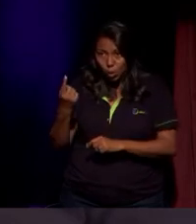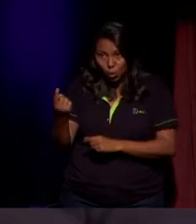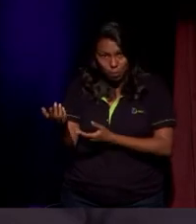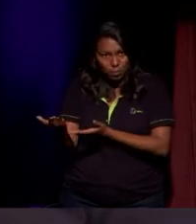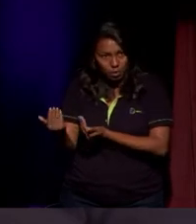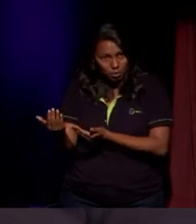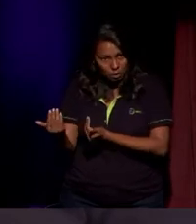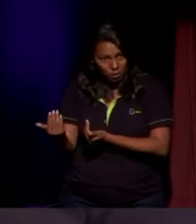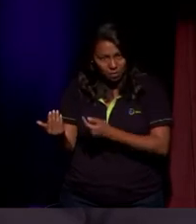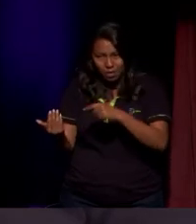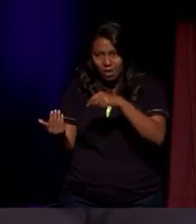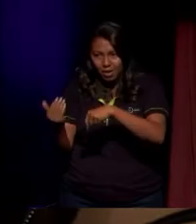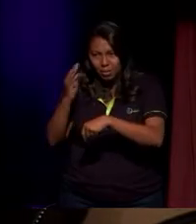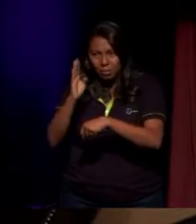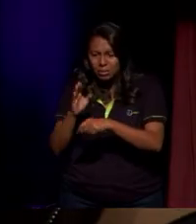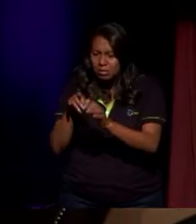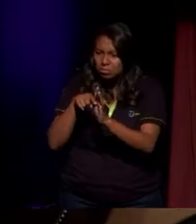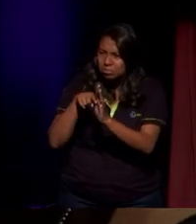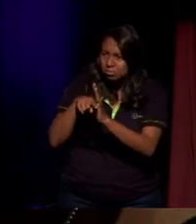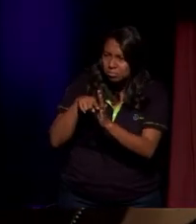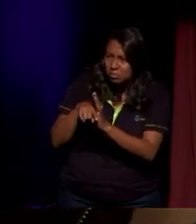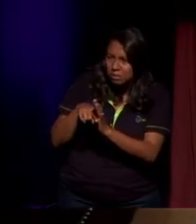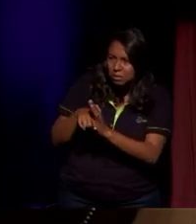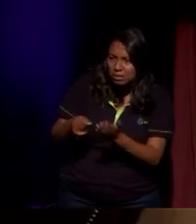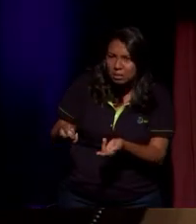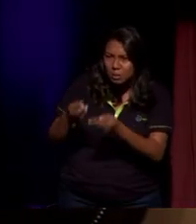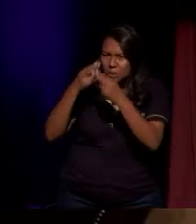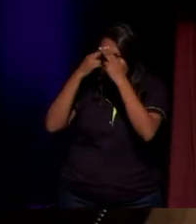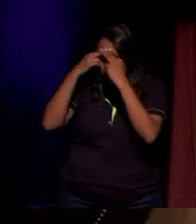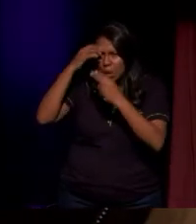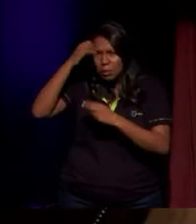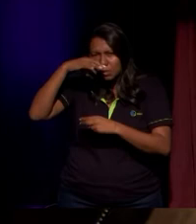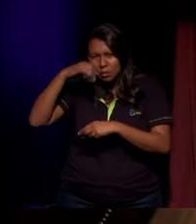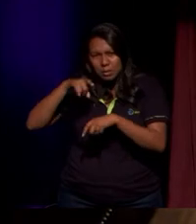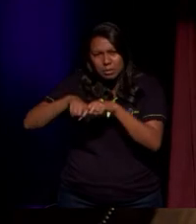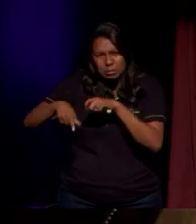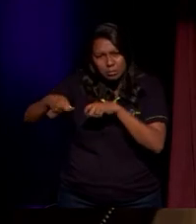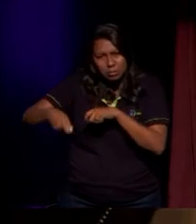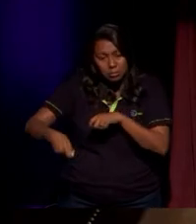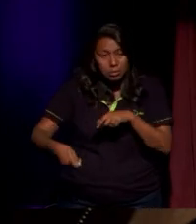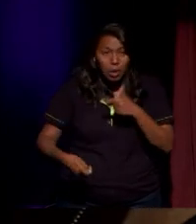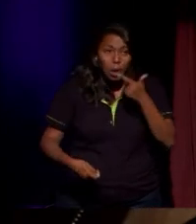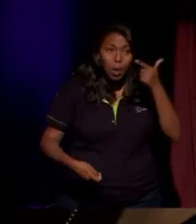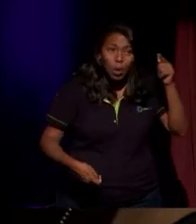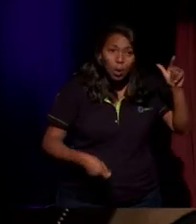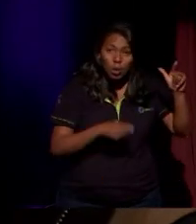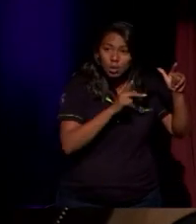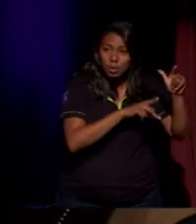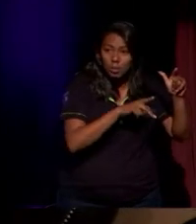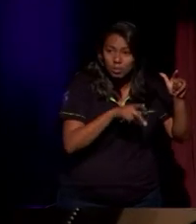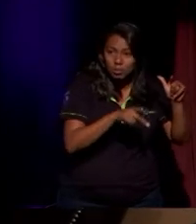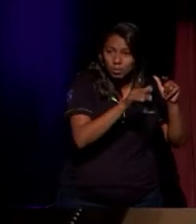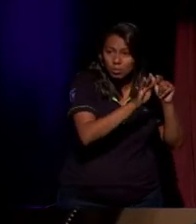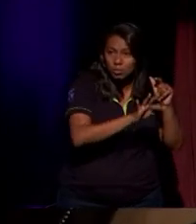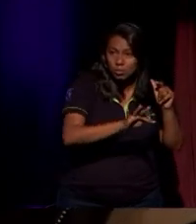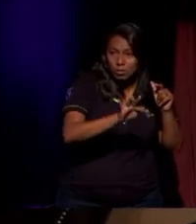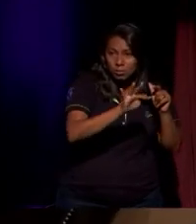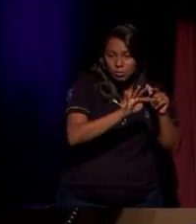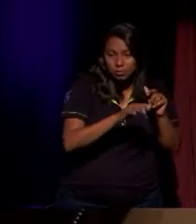researching the traumas of sexual violence, and a university professor, a more mature woman,